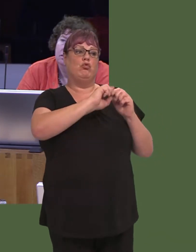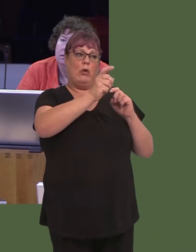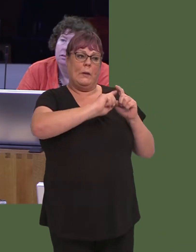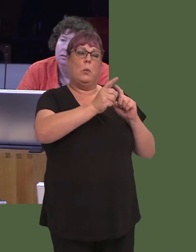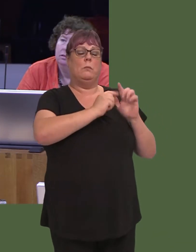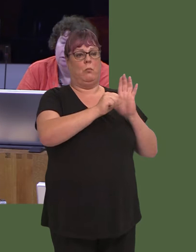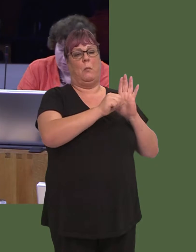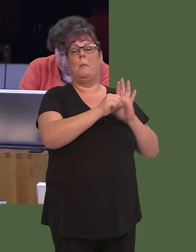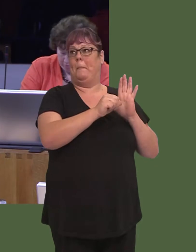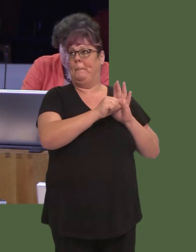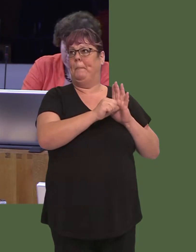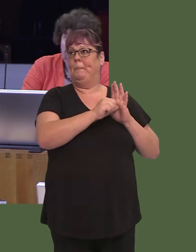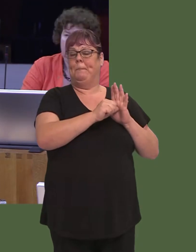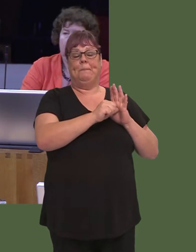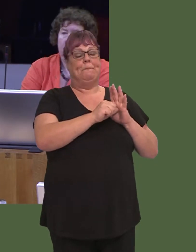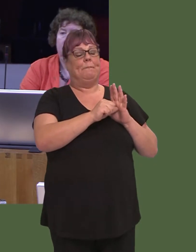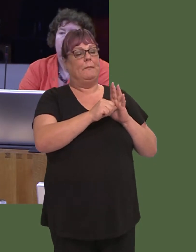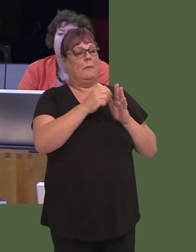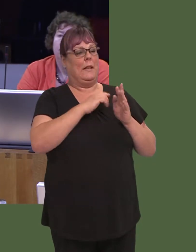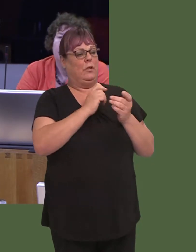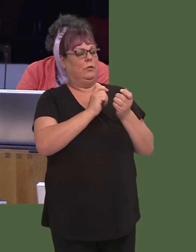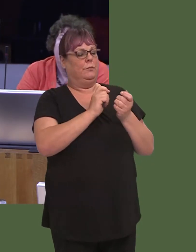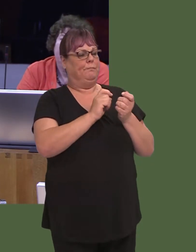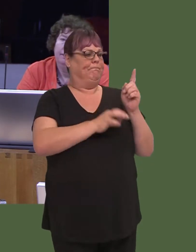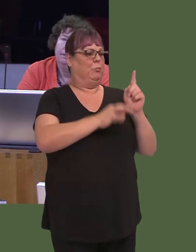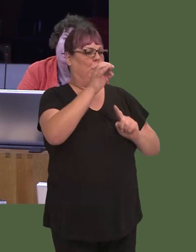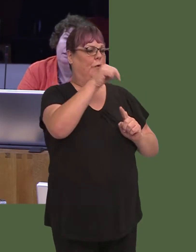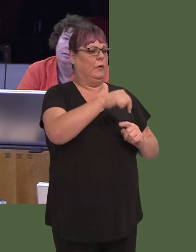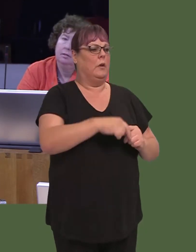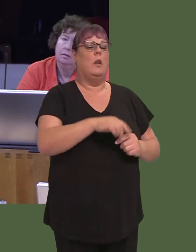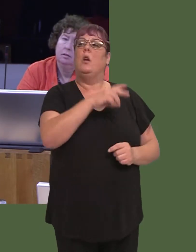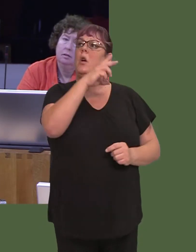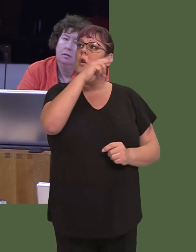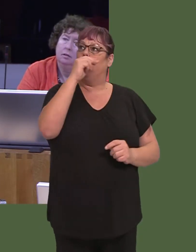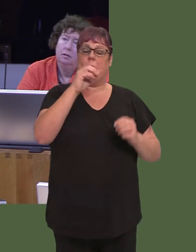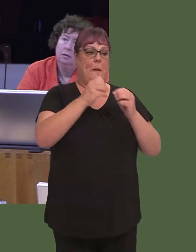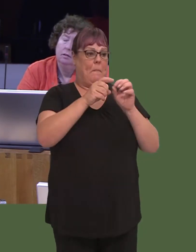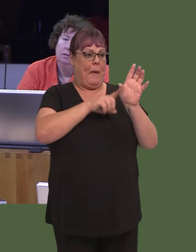level, and there has been a feasibility study into a Swansea bay metro, and a metro for the western Valleys.